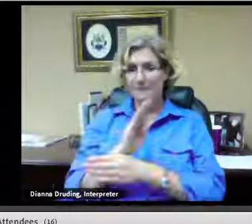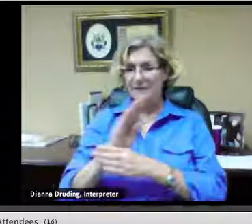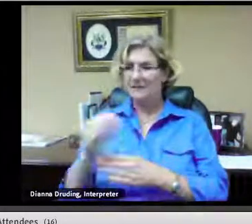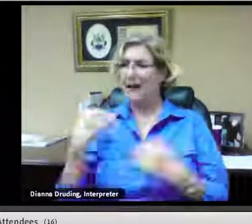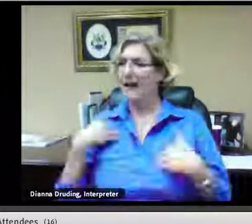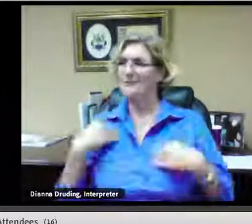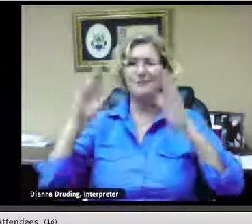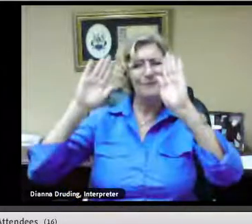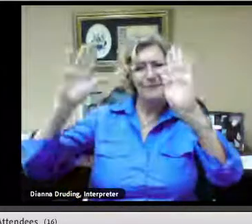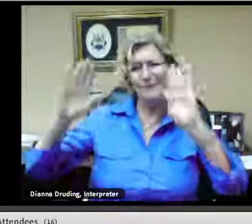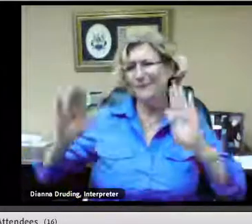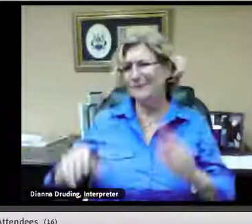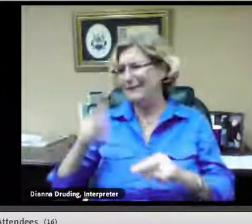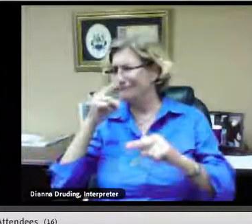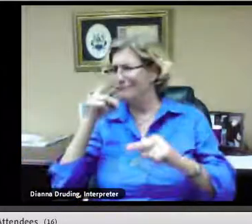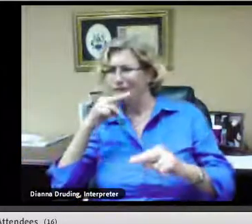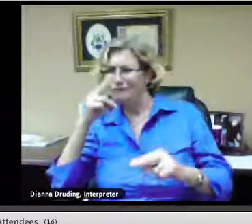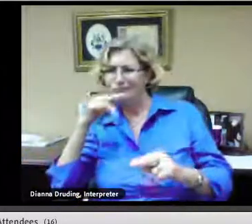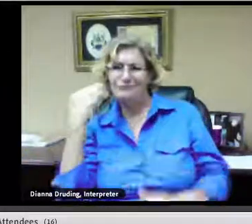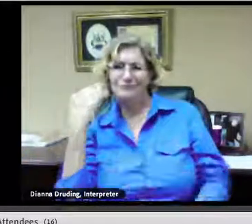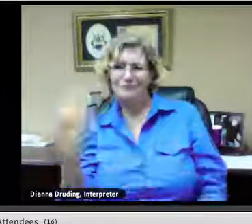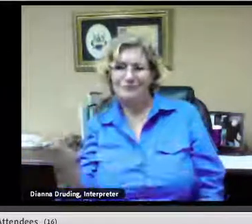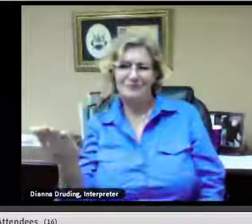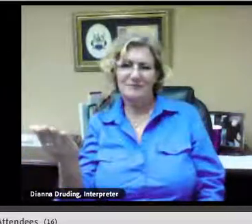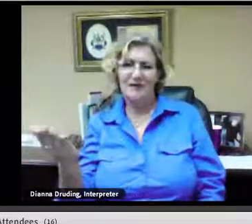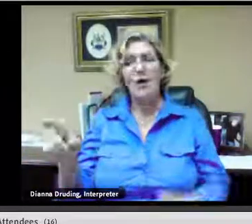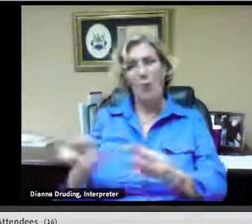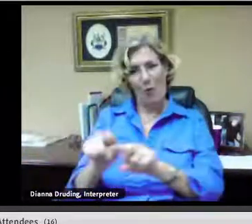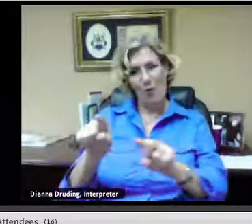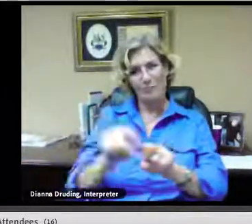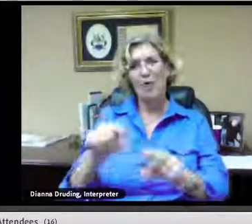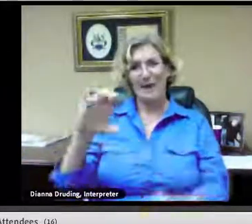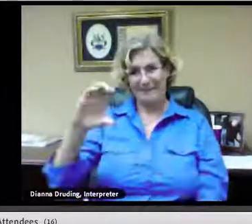He also happens to have cerebral palsy and use a wheelchair.